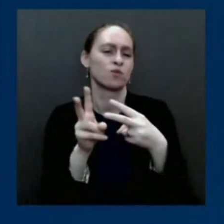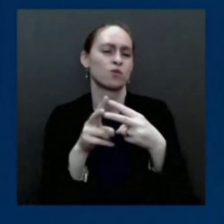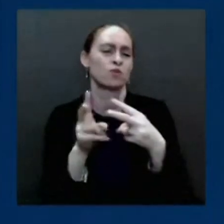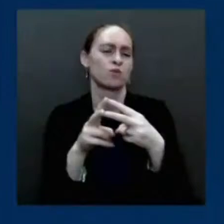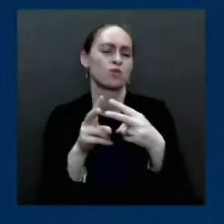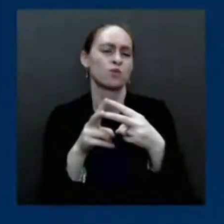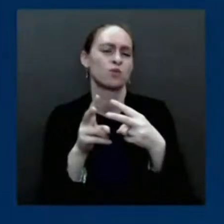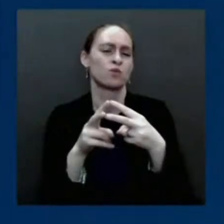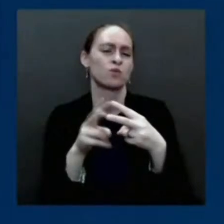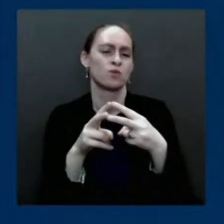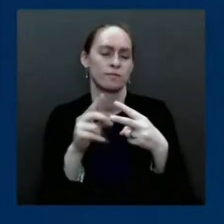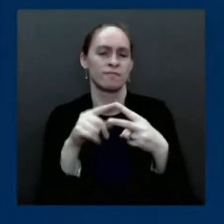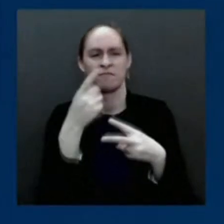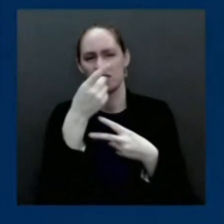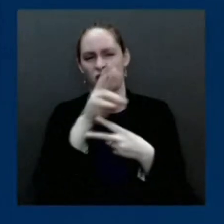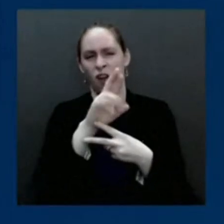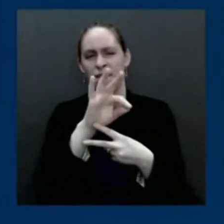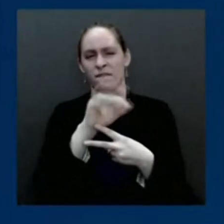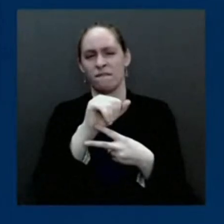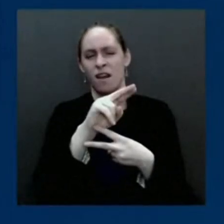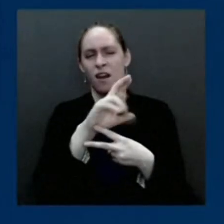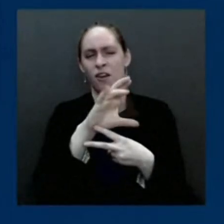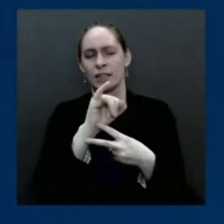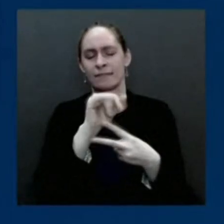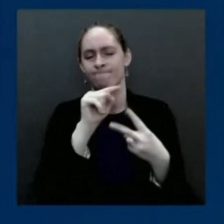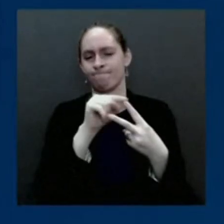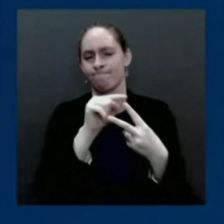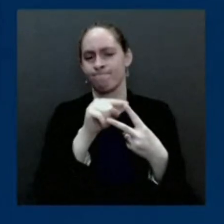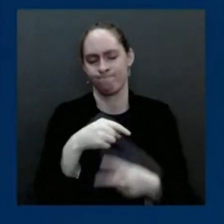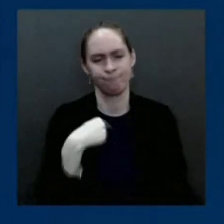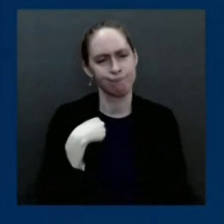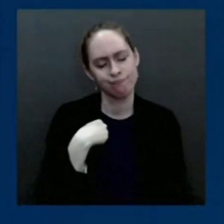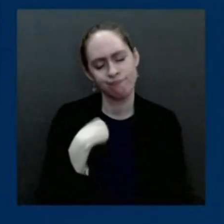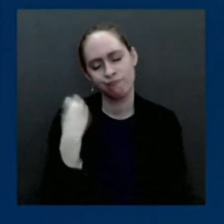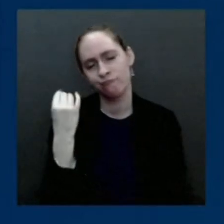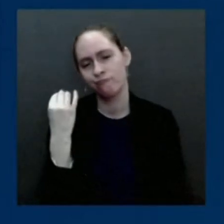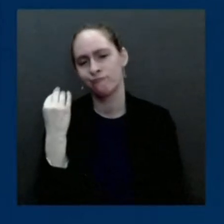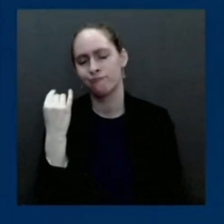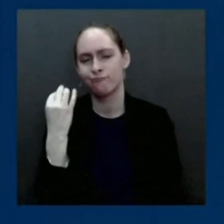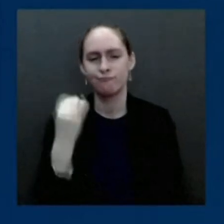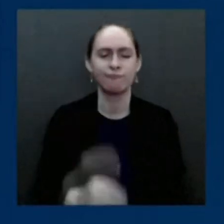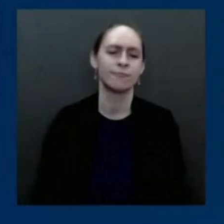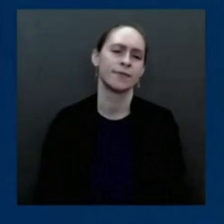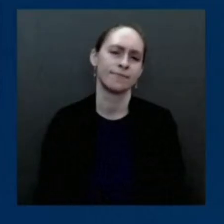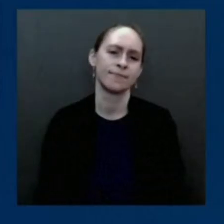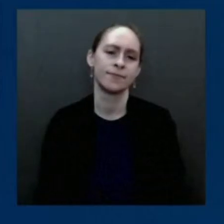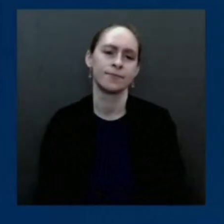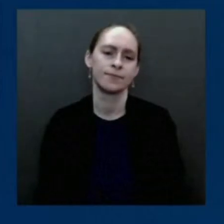DR. FAUCI I KNOW THAT YOU HAVE SAID THAT YOU DON'T THINK